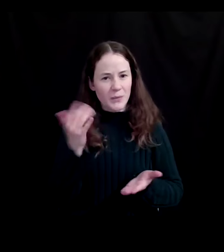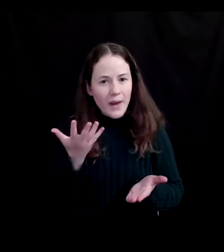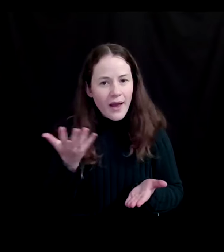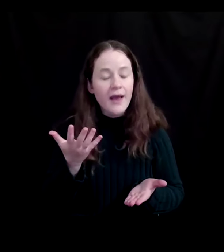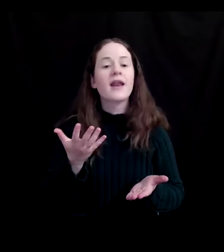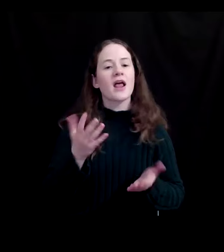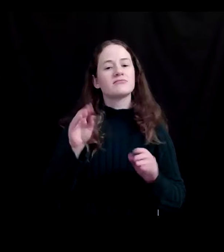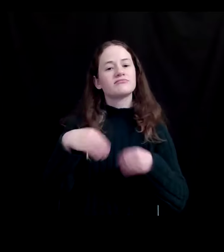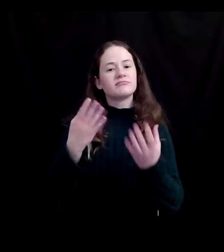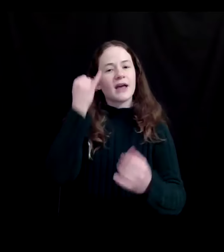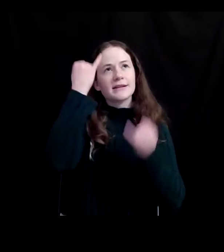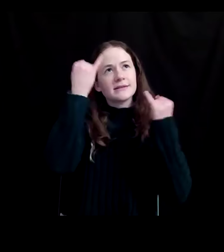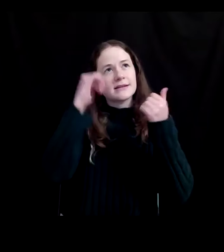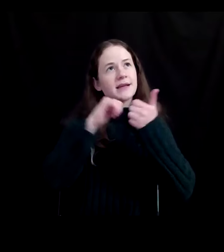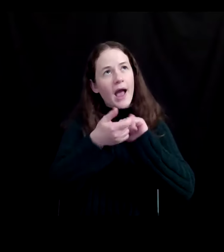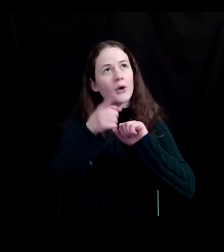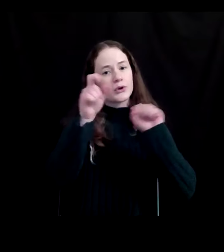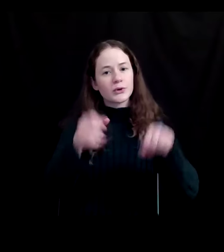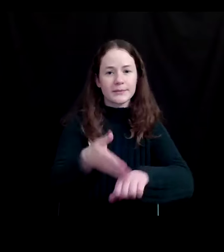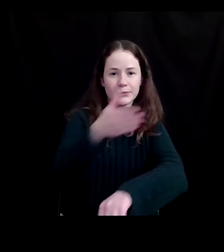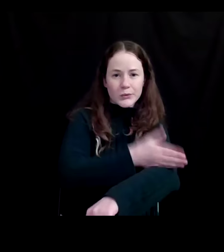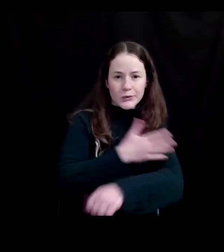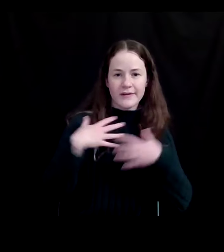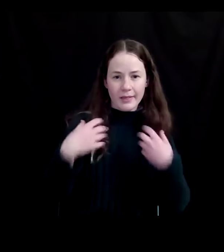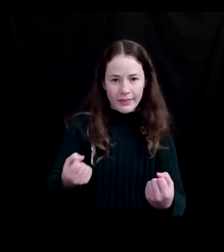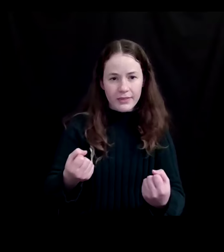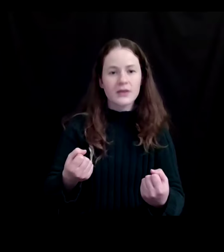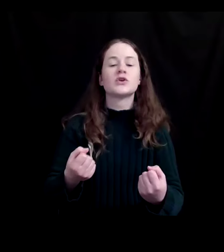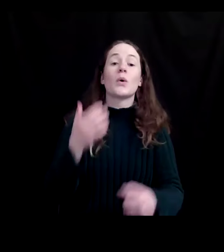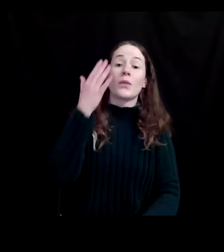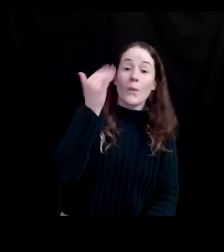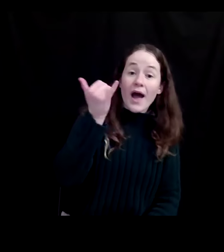might do that as well. So, we'll talk about the why a little bit and then we'll talk about the how. So my